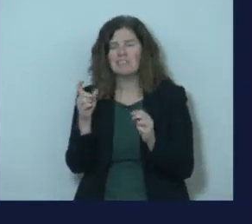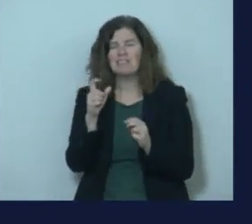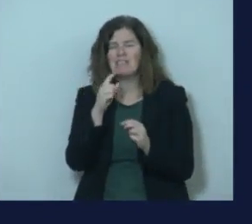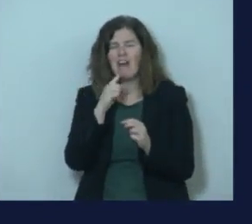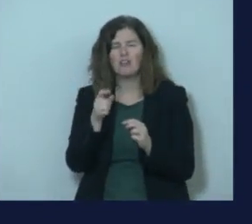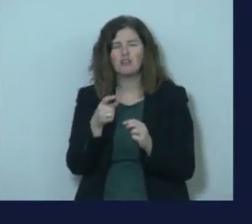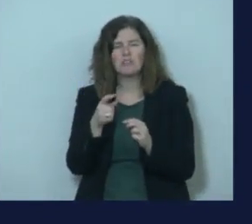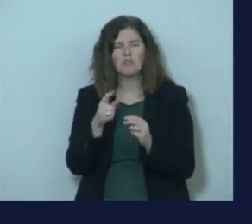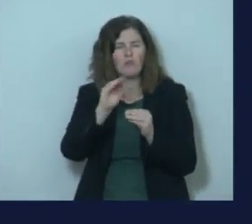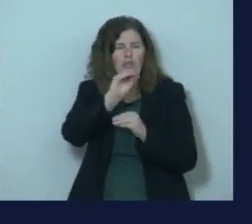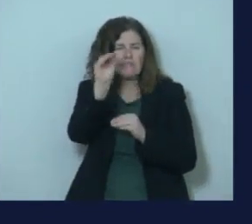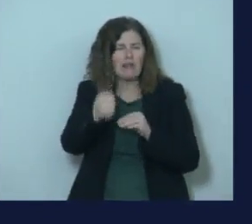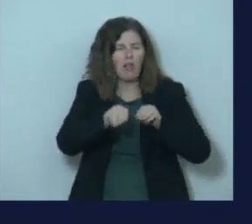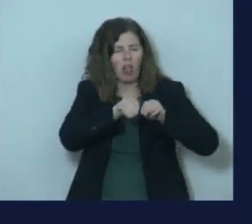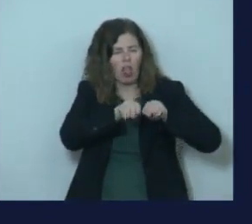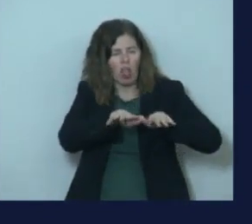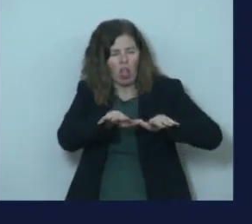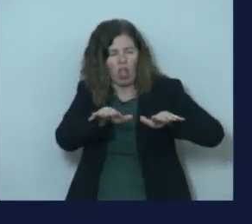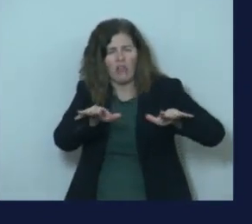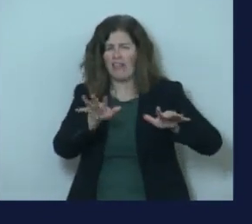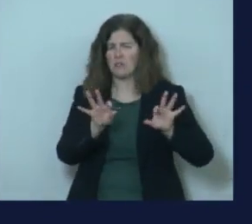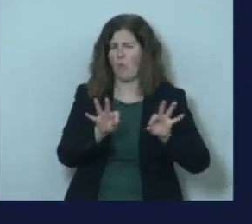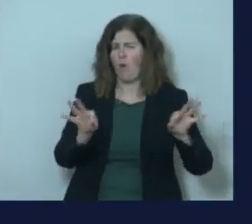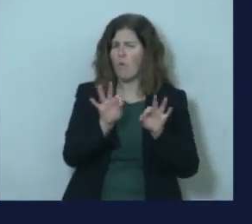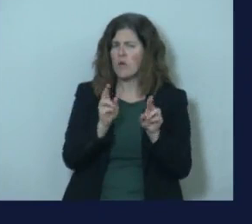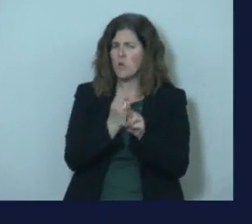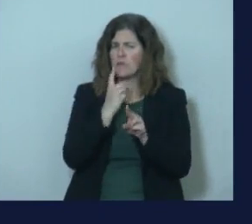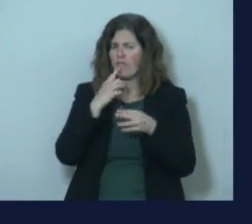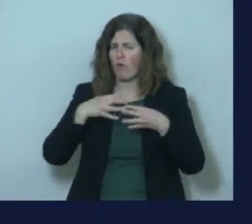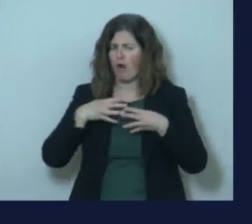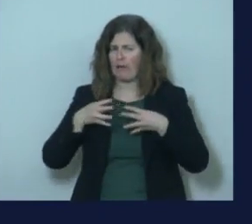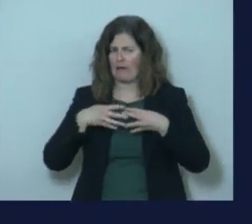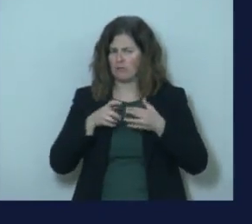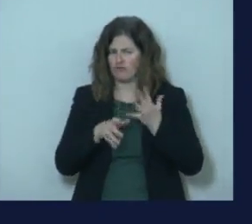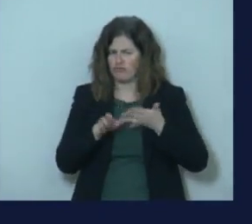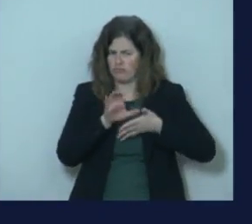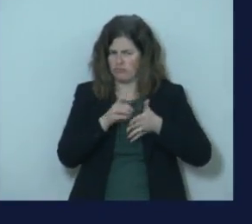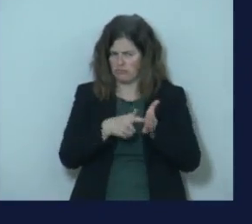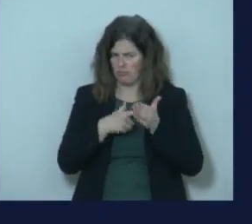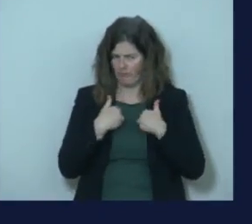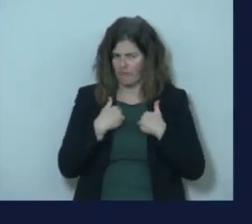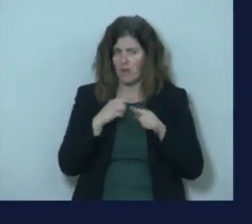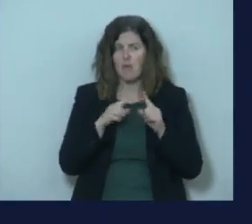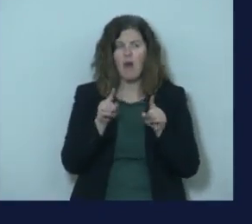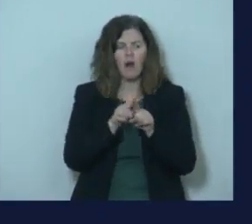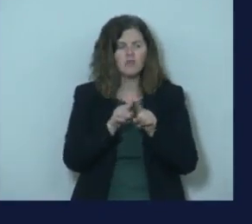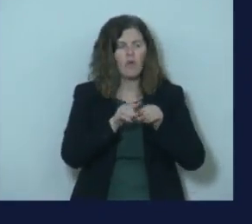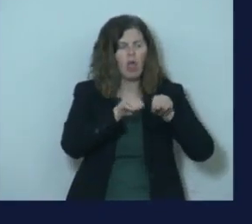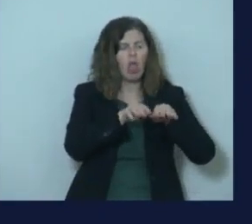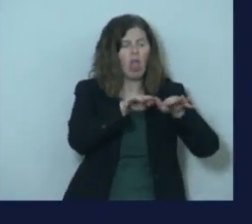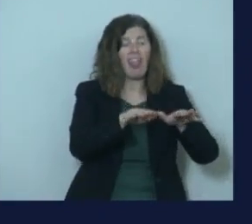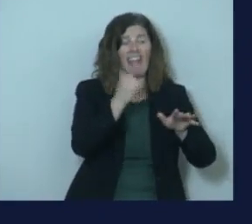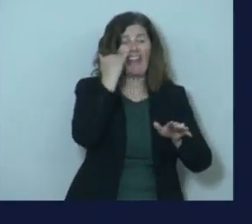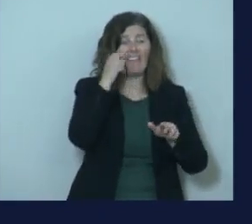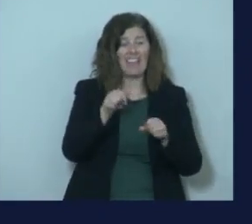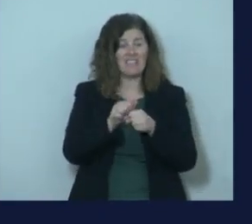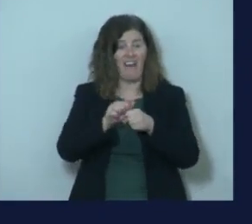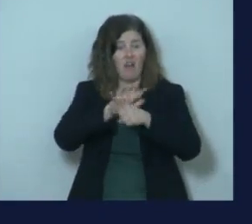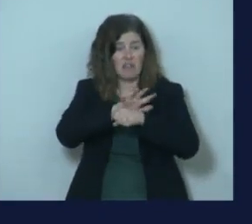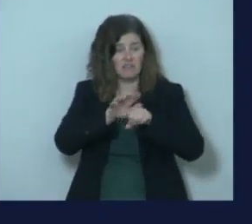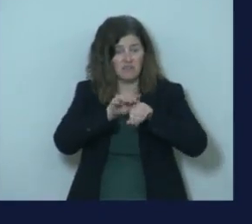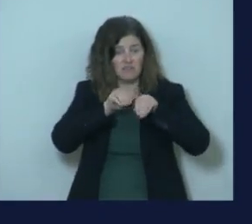YOU WILL REMEMBER AND IT WILL CORRECT ME IF I USE THE WRONG LANGUAGE, THERE ARE TWO ISSUES.